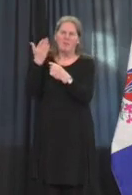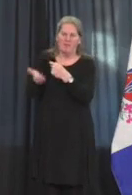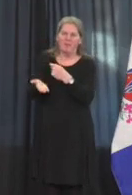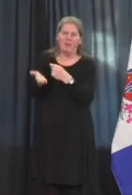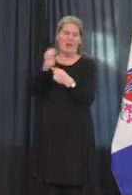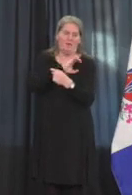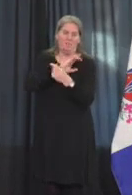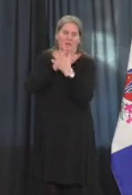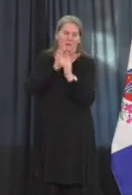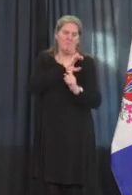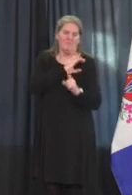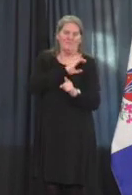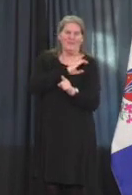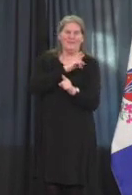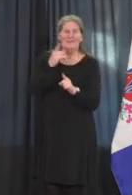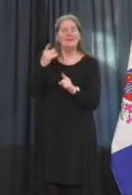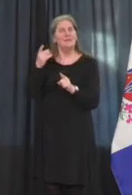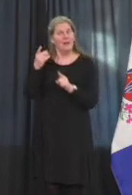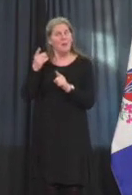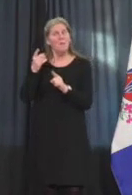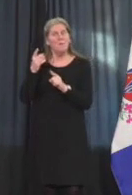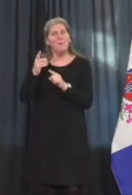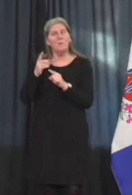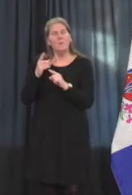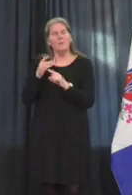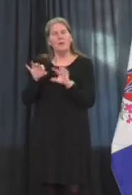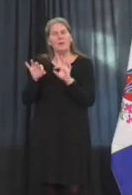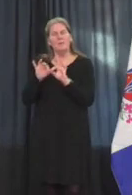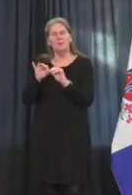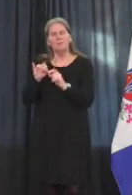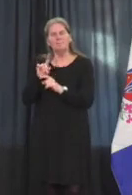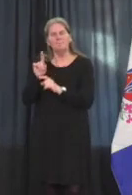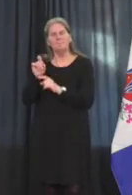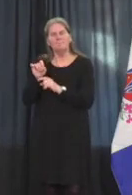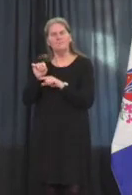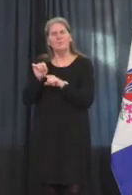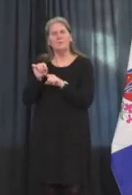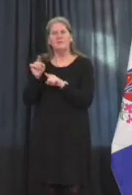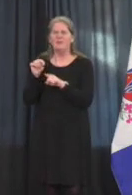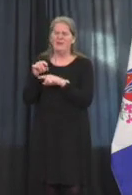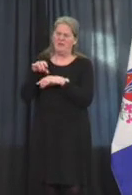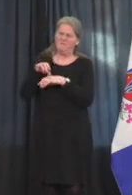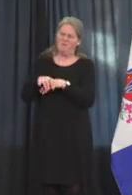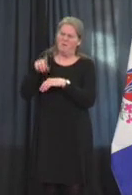I THINK IT RAISES AN IMPORTANT QUESTION THAT WE DON'T FORCE PEOPLE TO WORK.